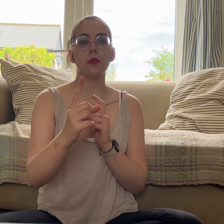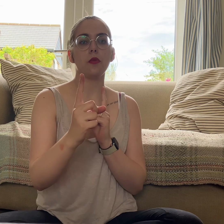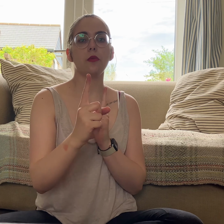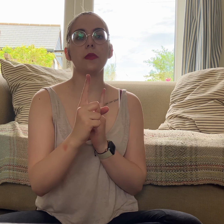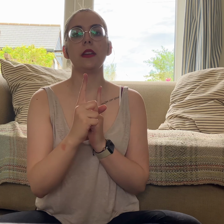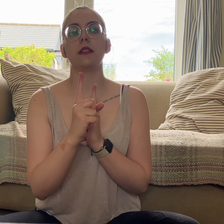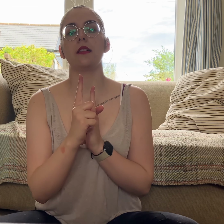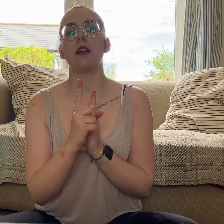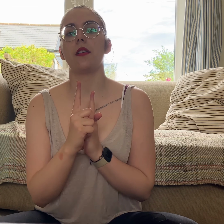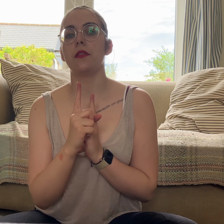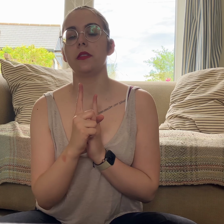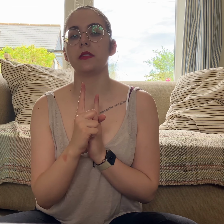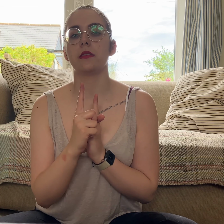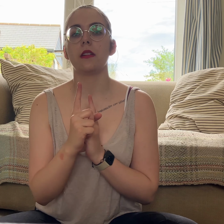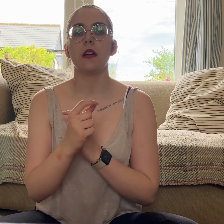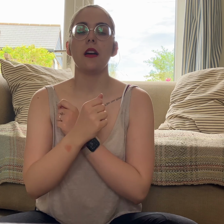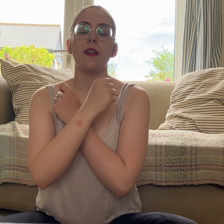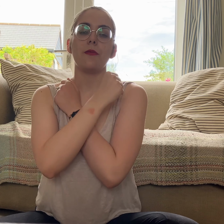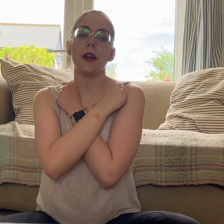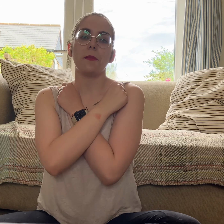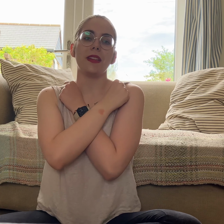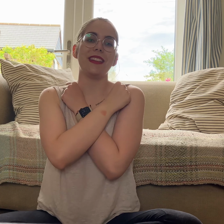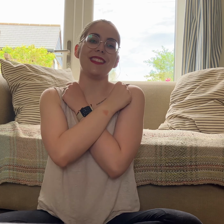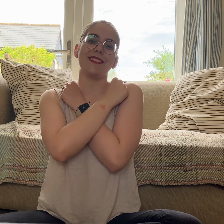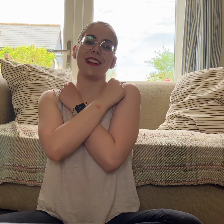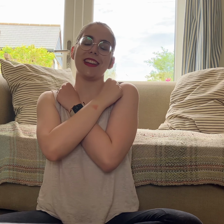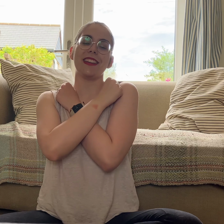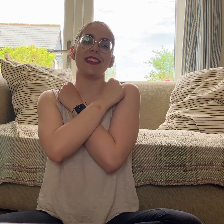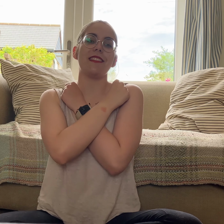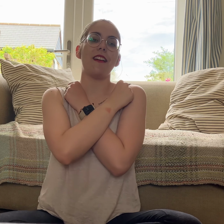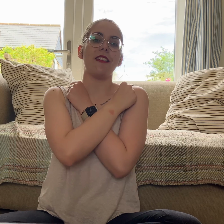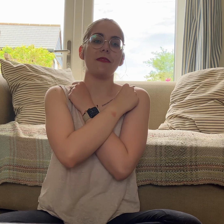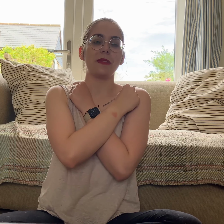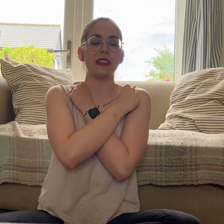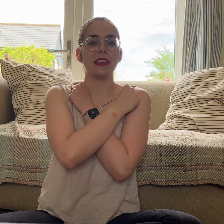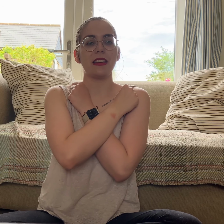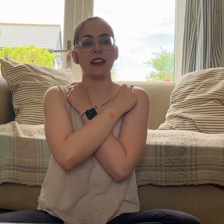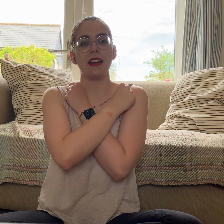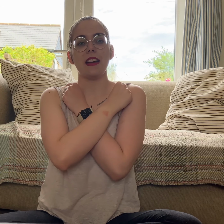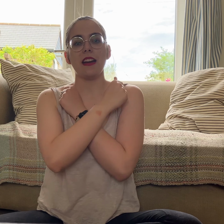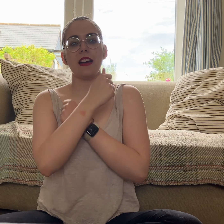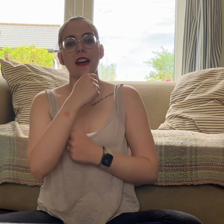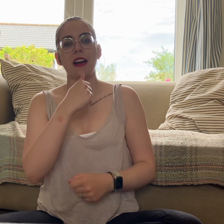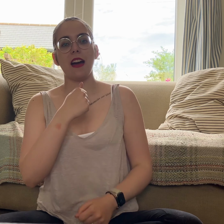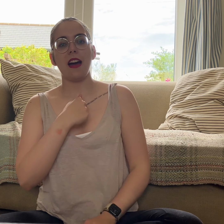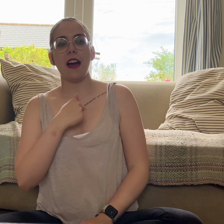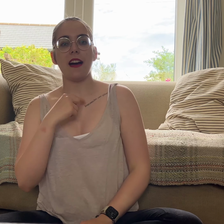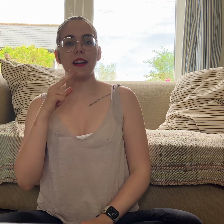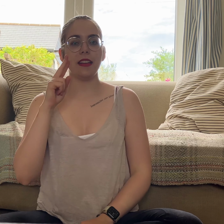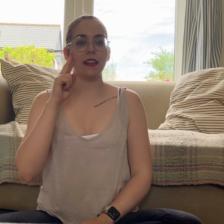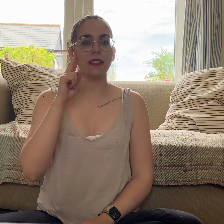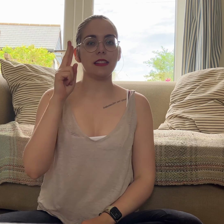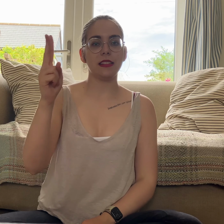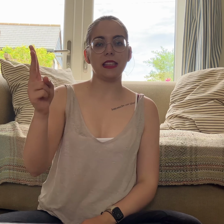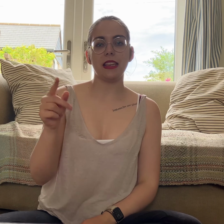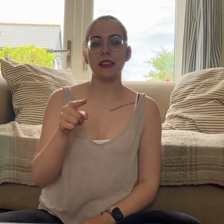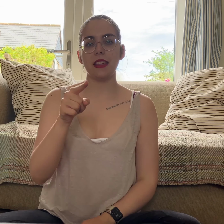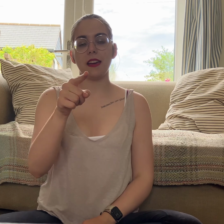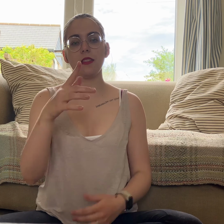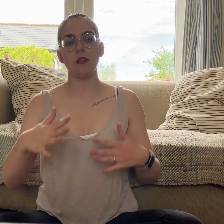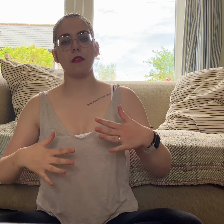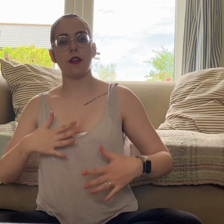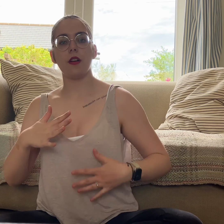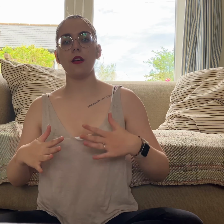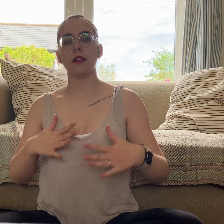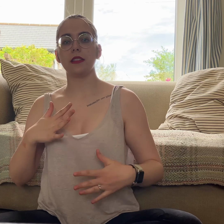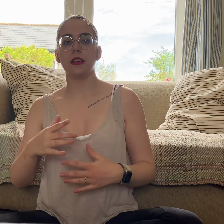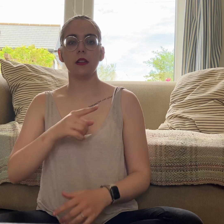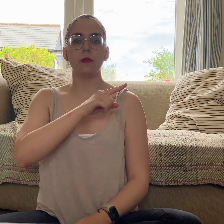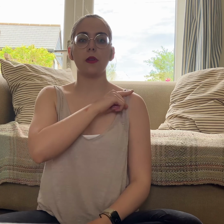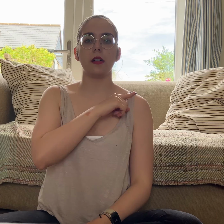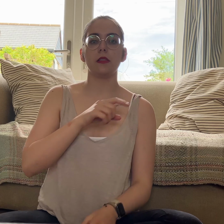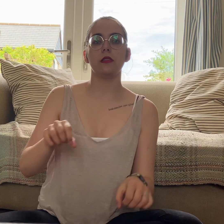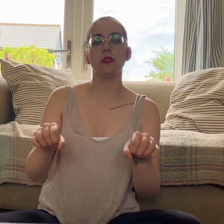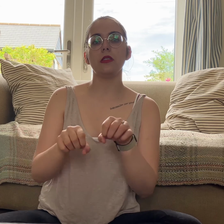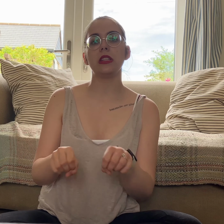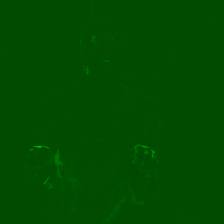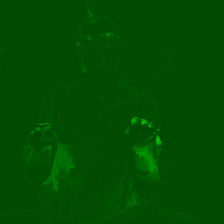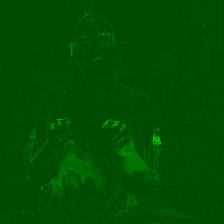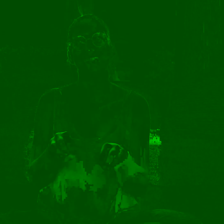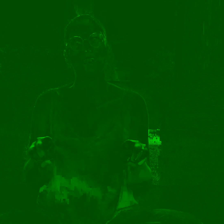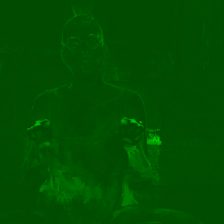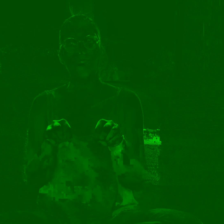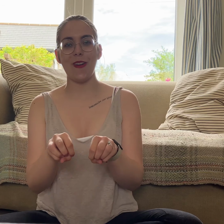Pull me close, wrap me in your aching arms! I see that you're hurting, why did you take so long?"